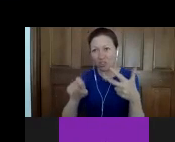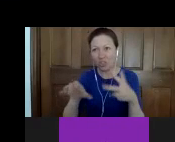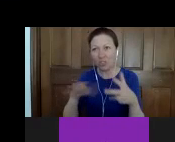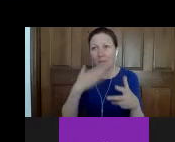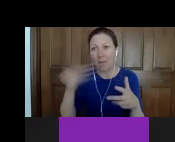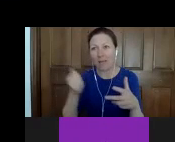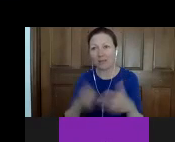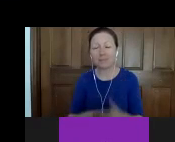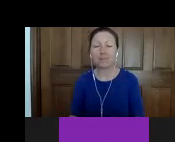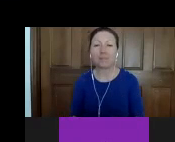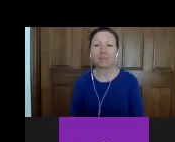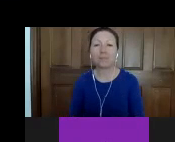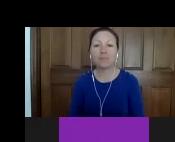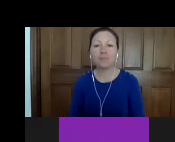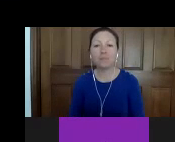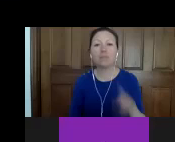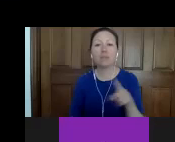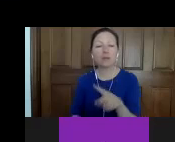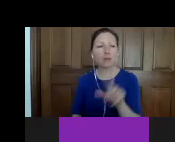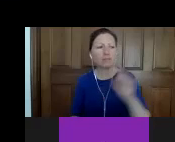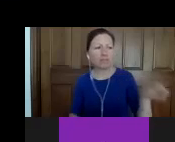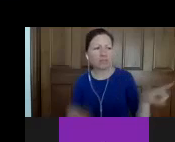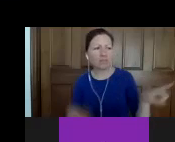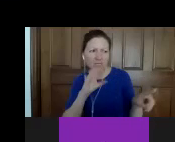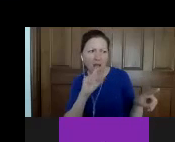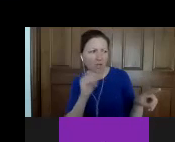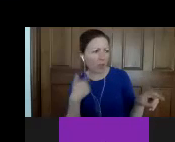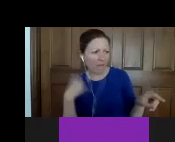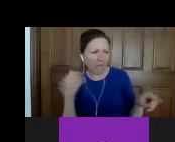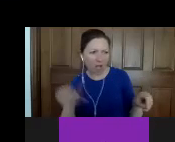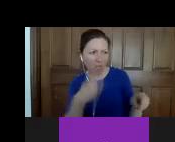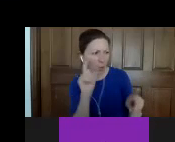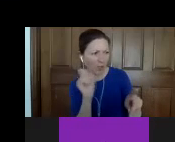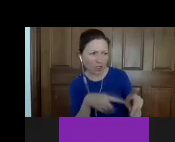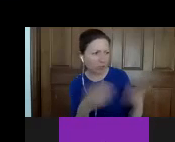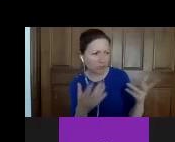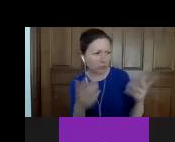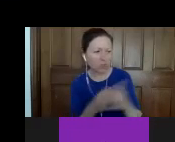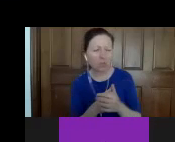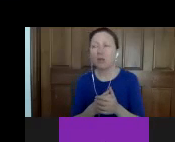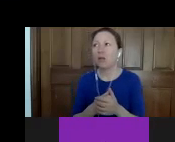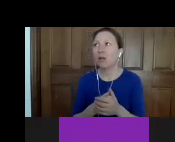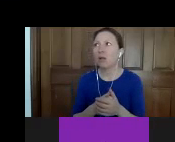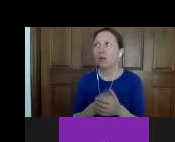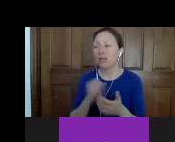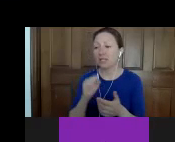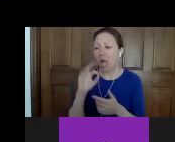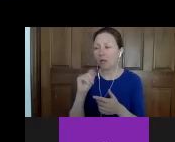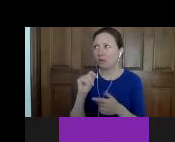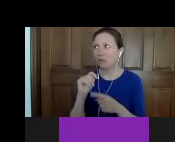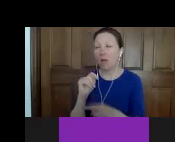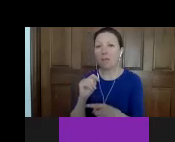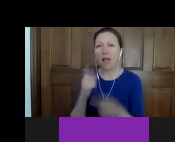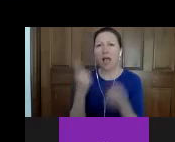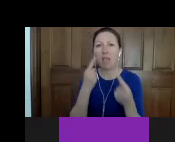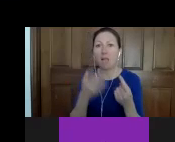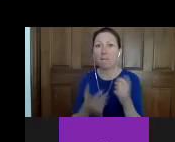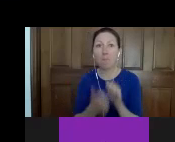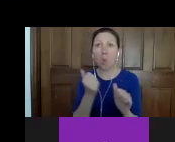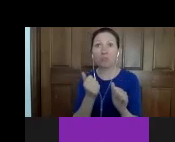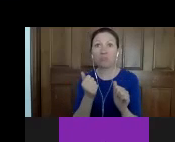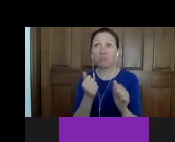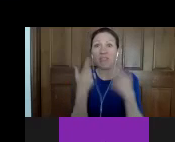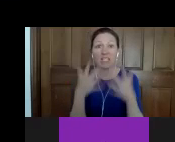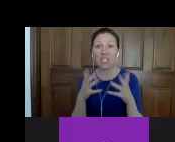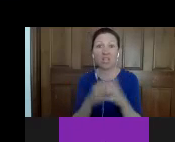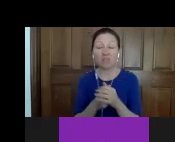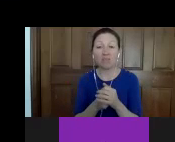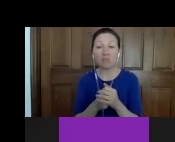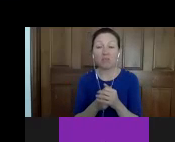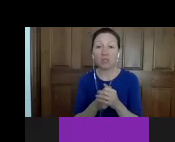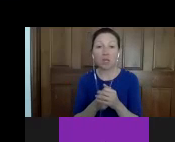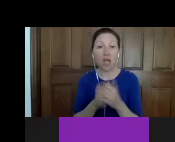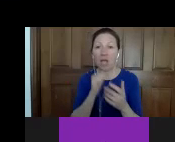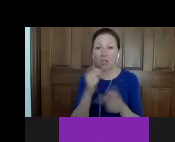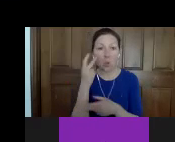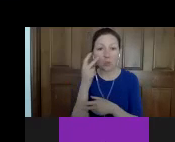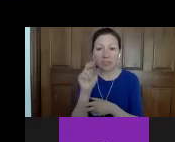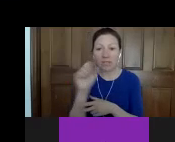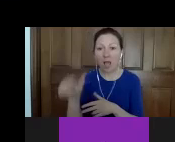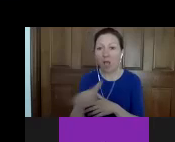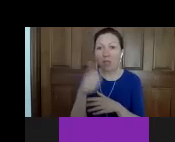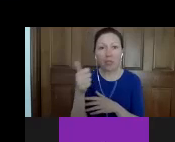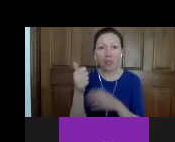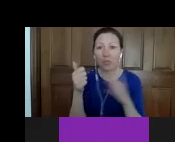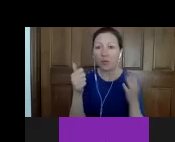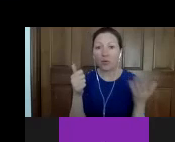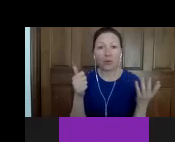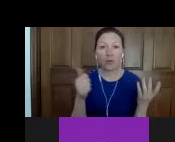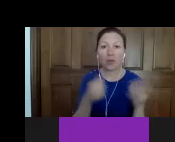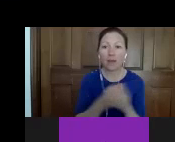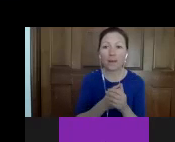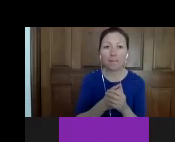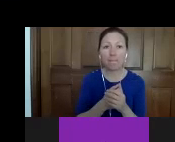I think that that is that is mostly it. I don't see any additional coming in through